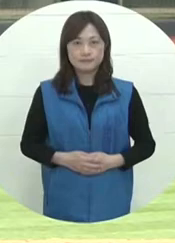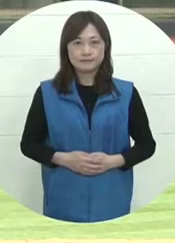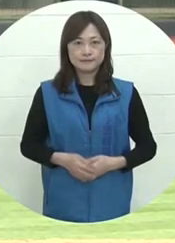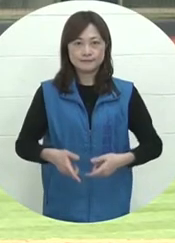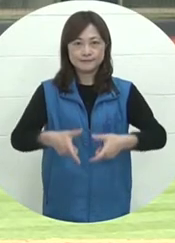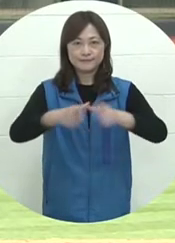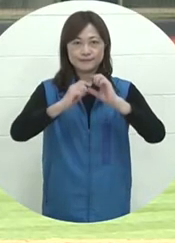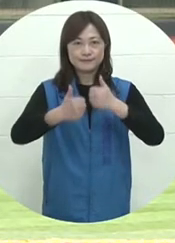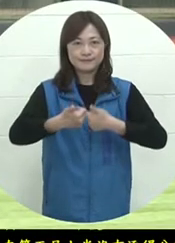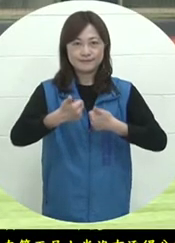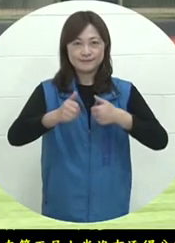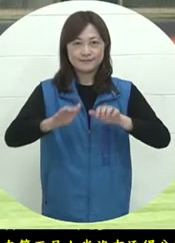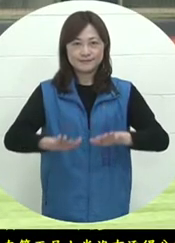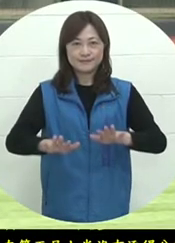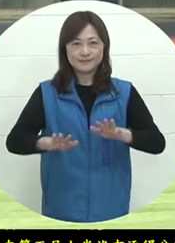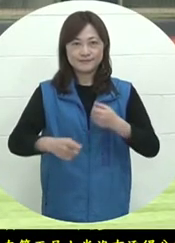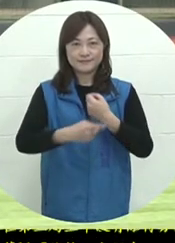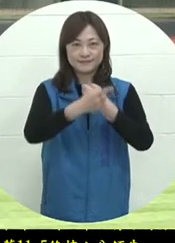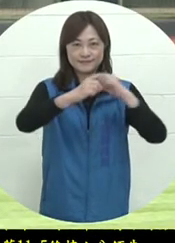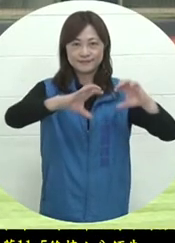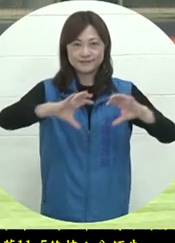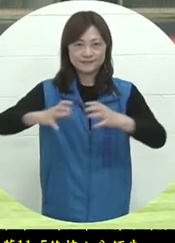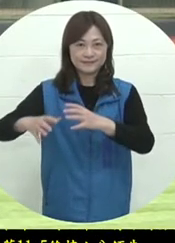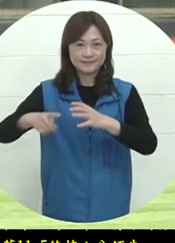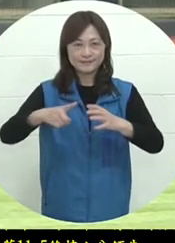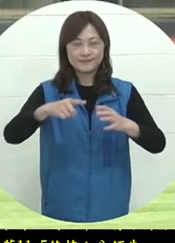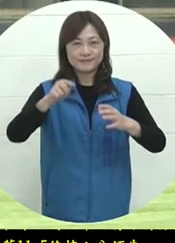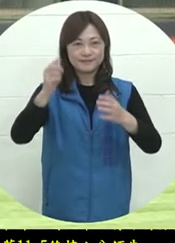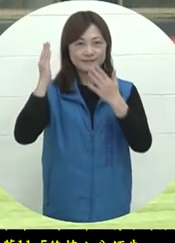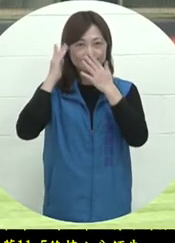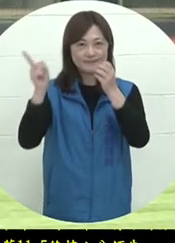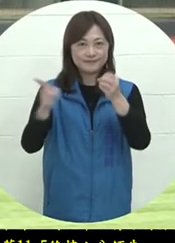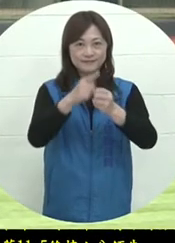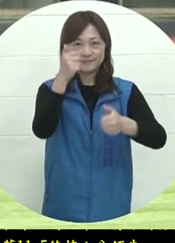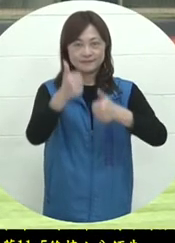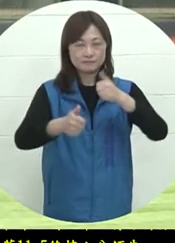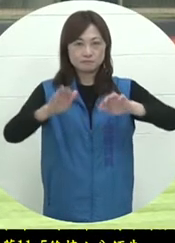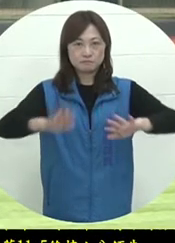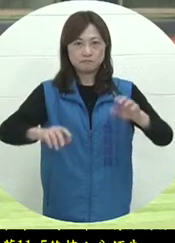the game at the first World Cup Deaf Baseball Championship? The game came to the second half of the fifth inning.